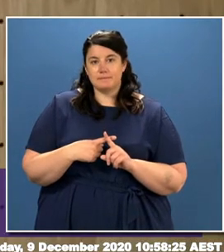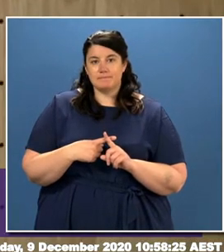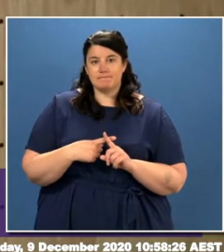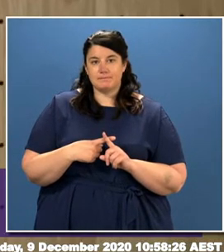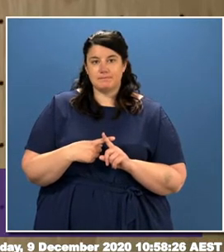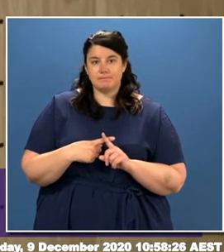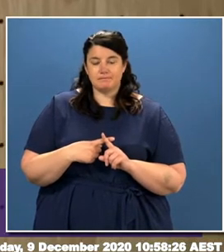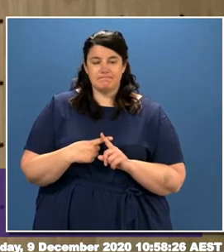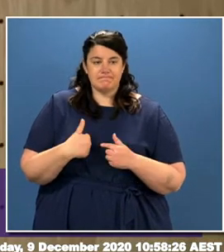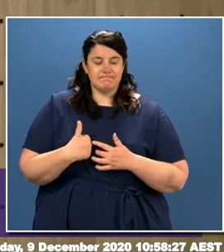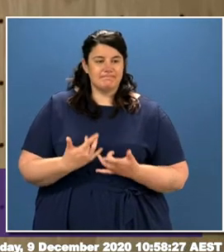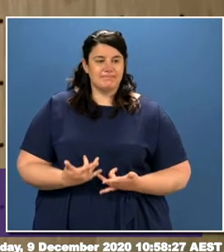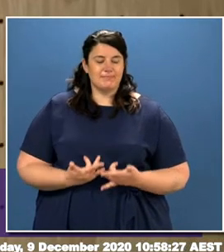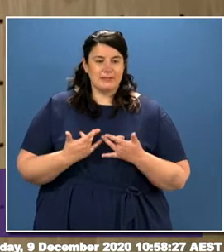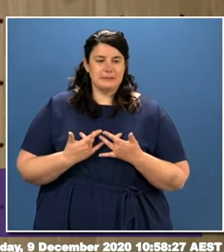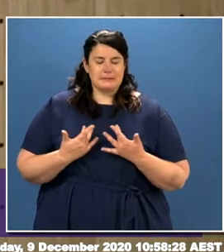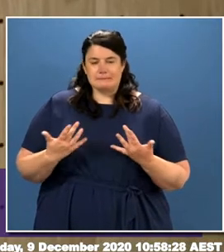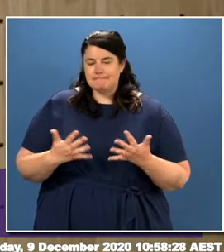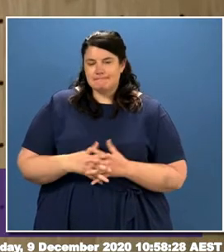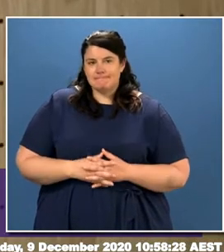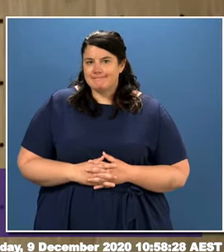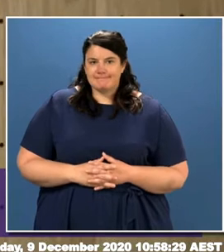you know, I feel like I'm, like I'm